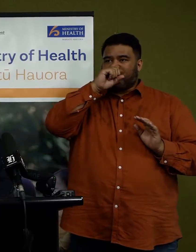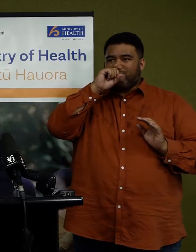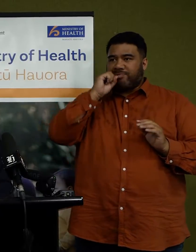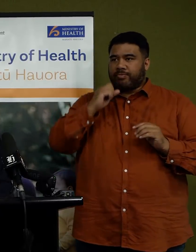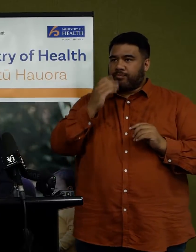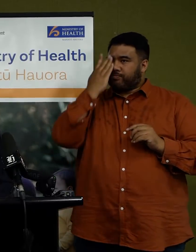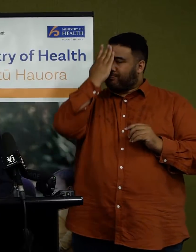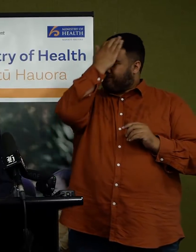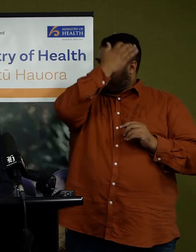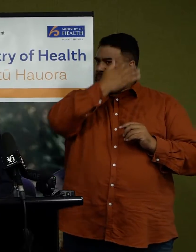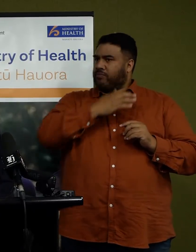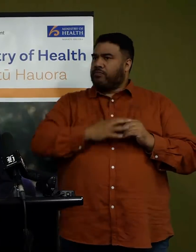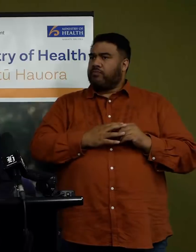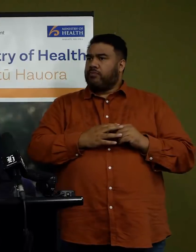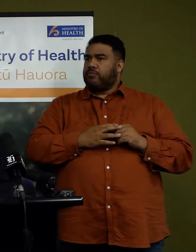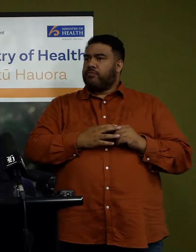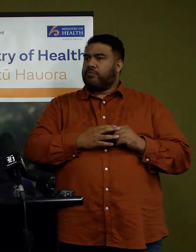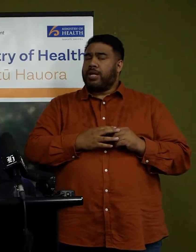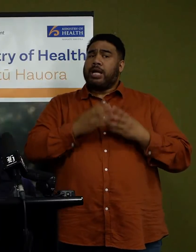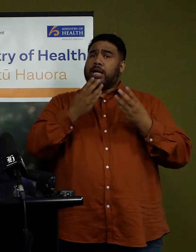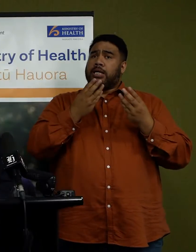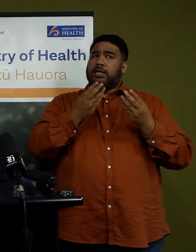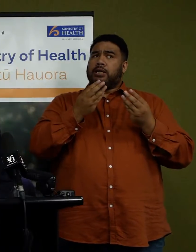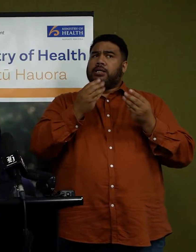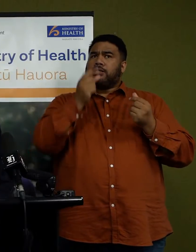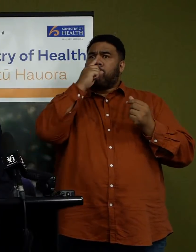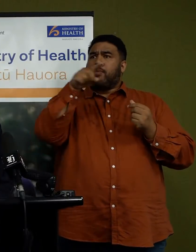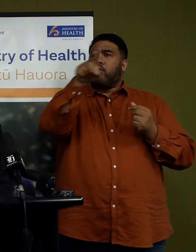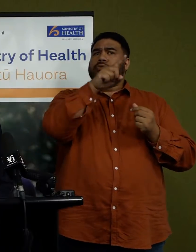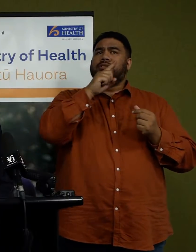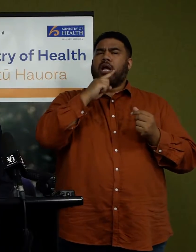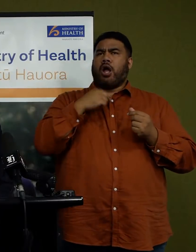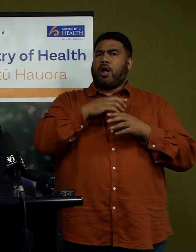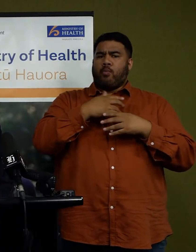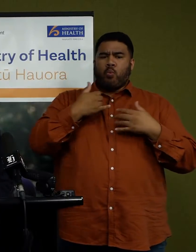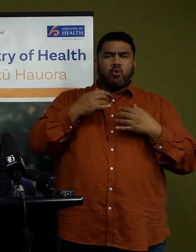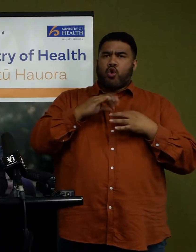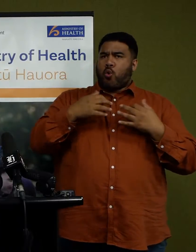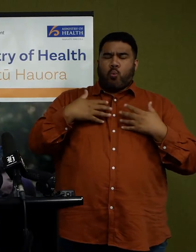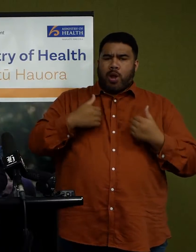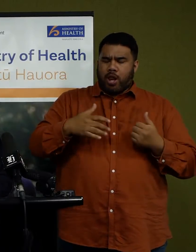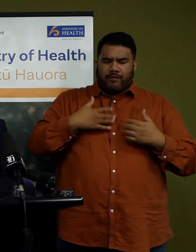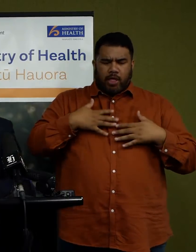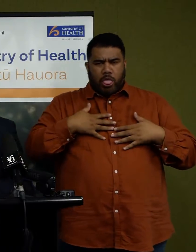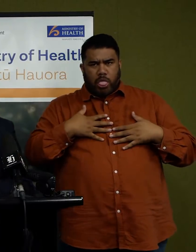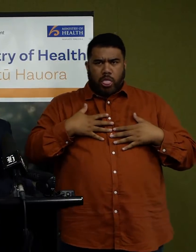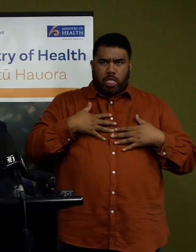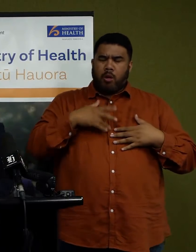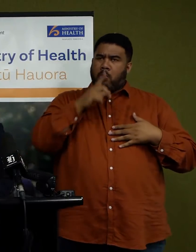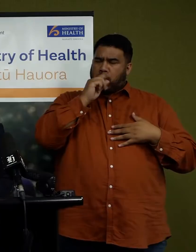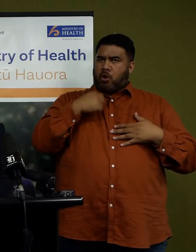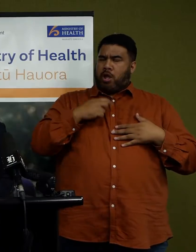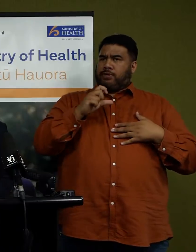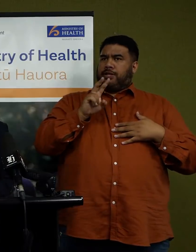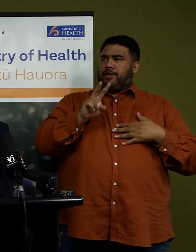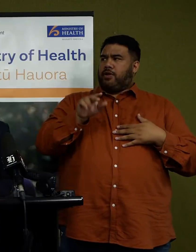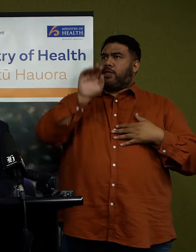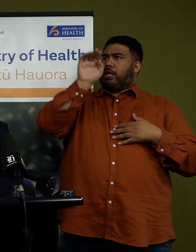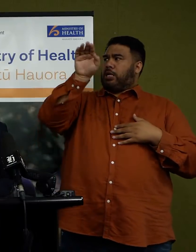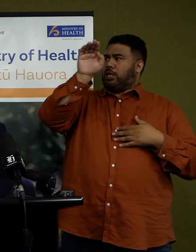about people feel unwell of those symptoms?